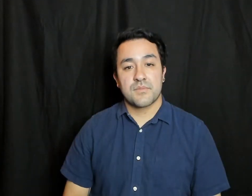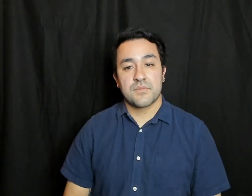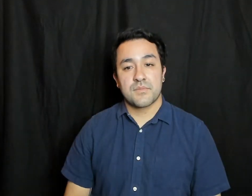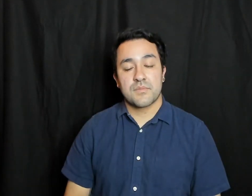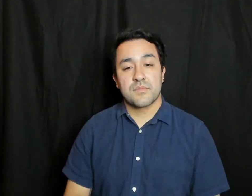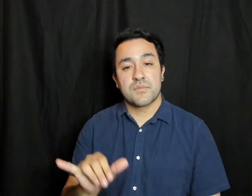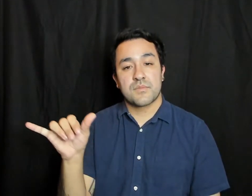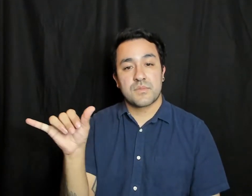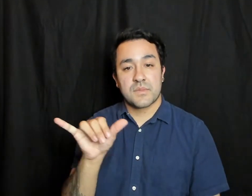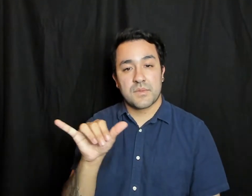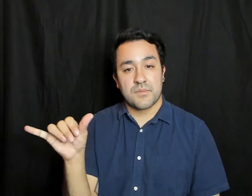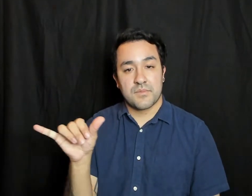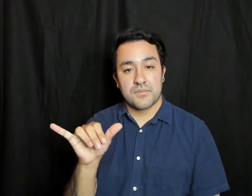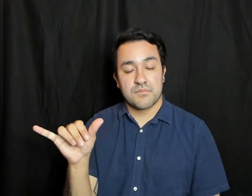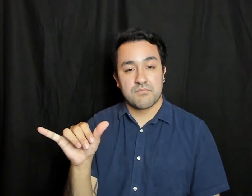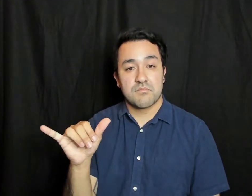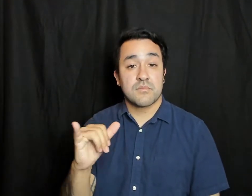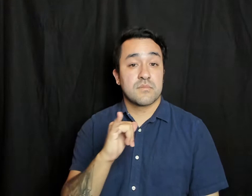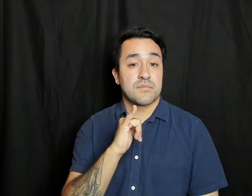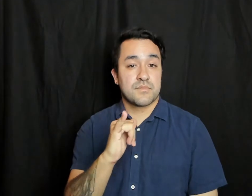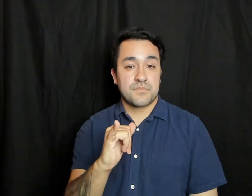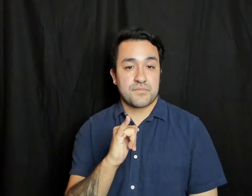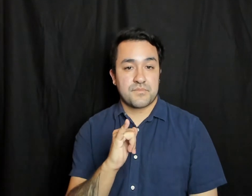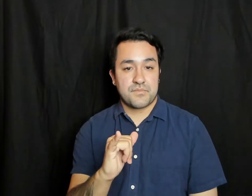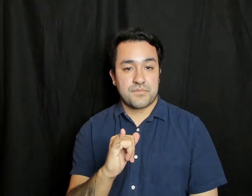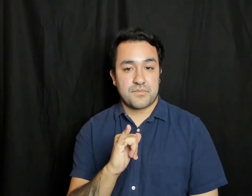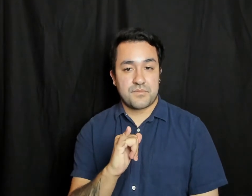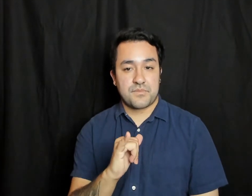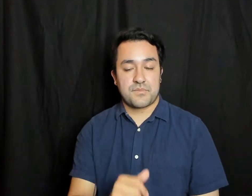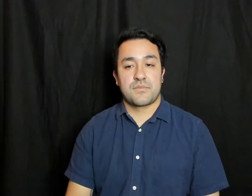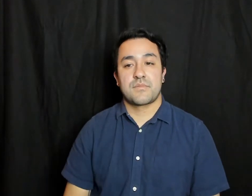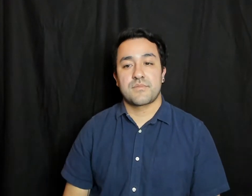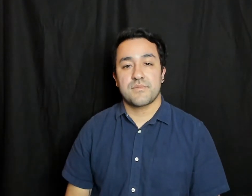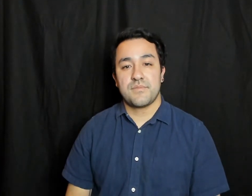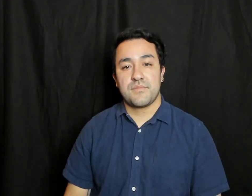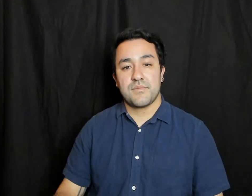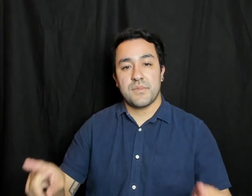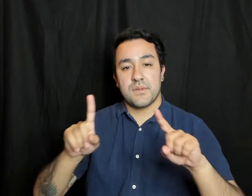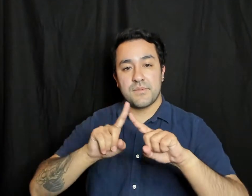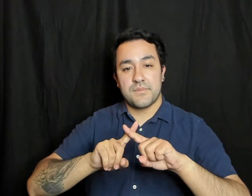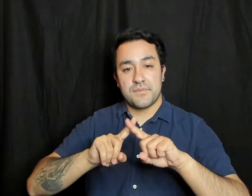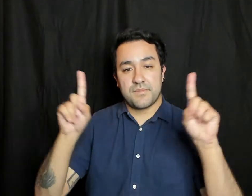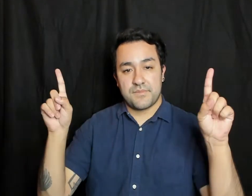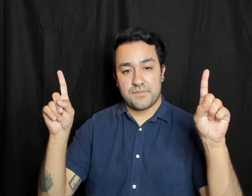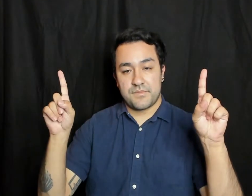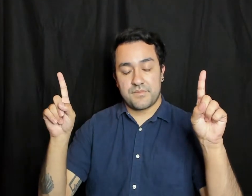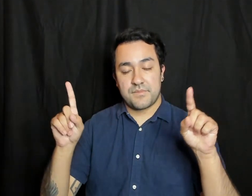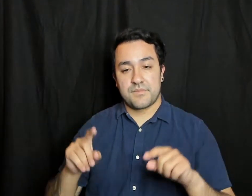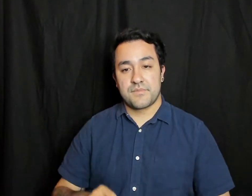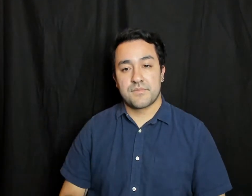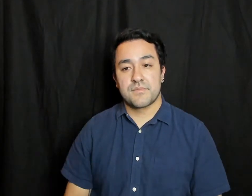SAME DIFFERENT